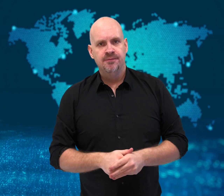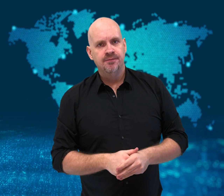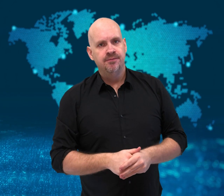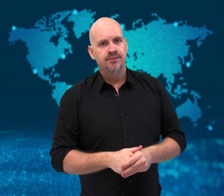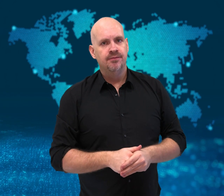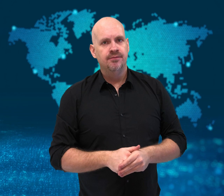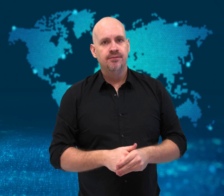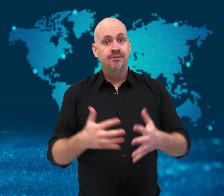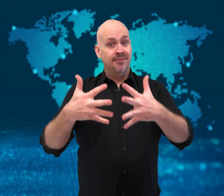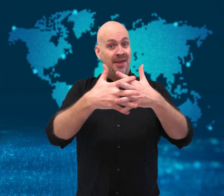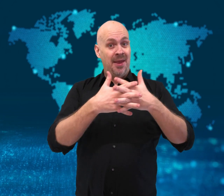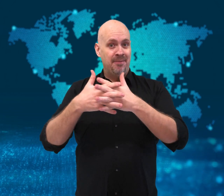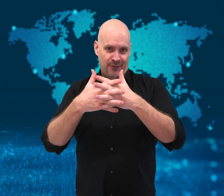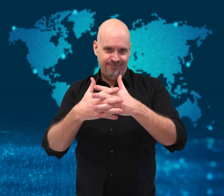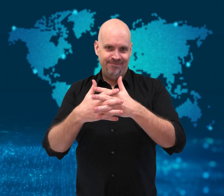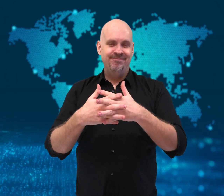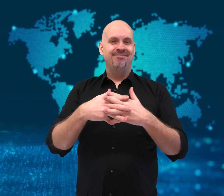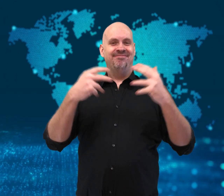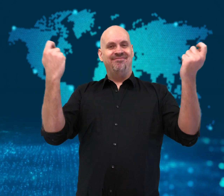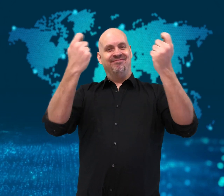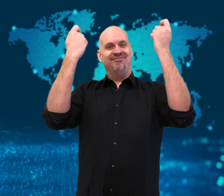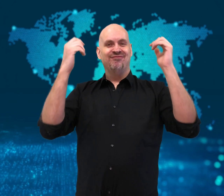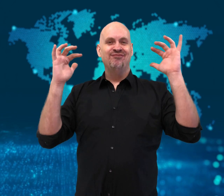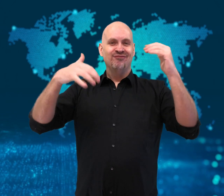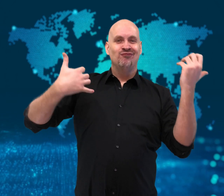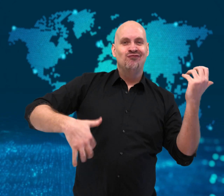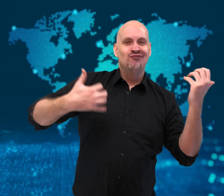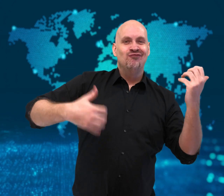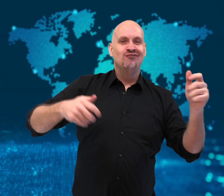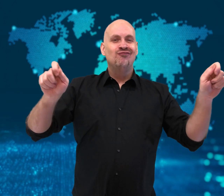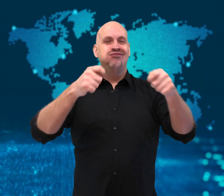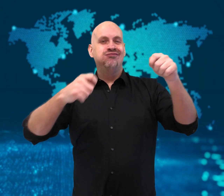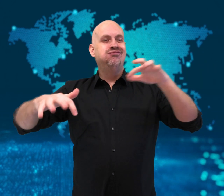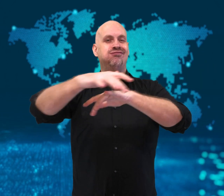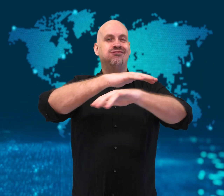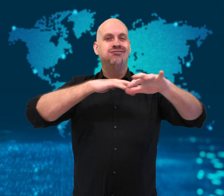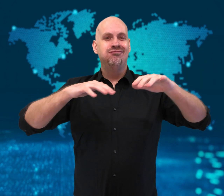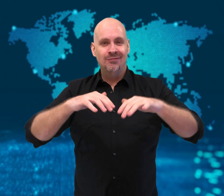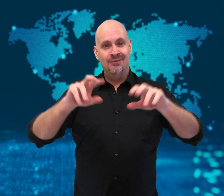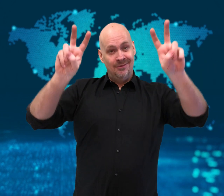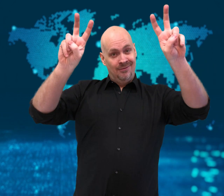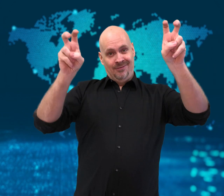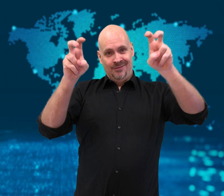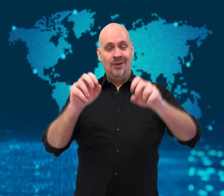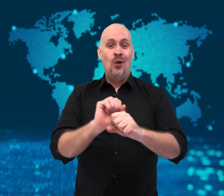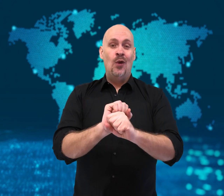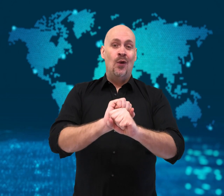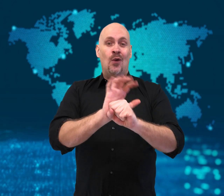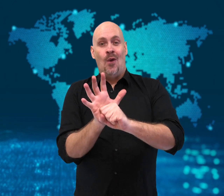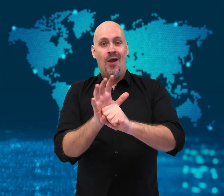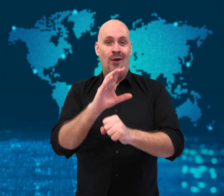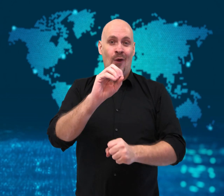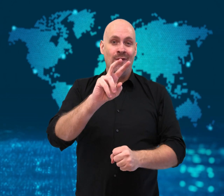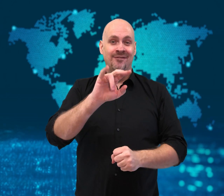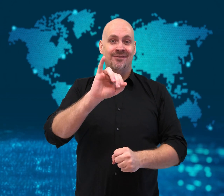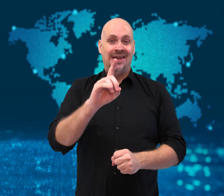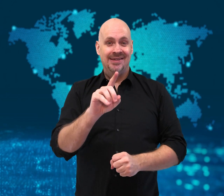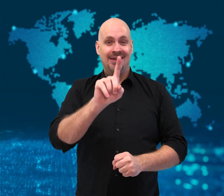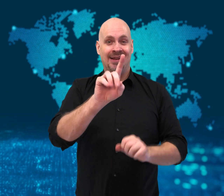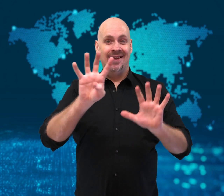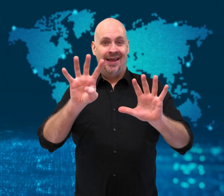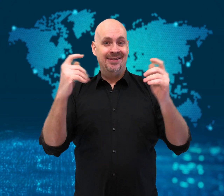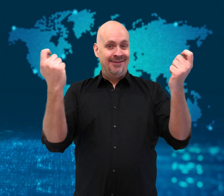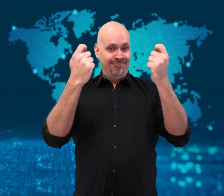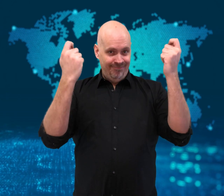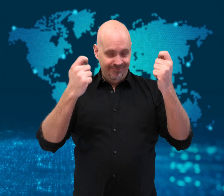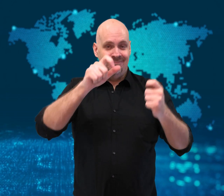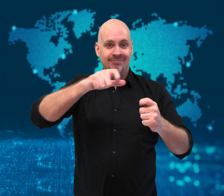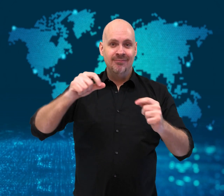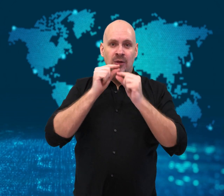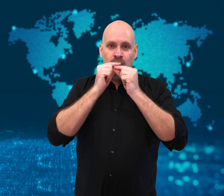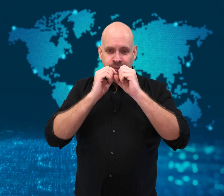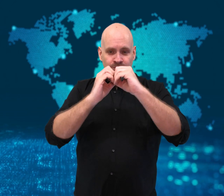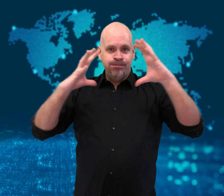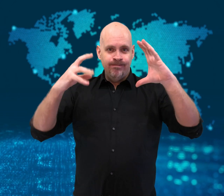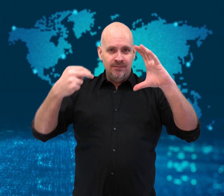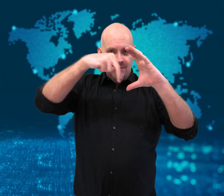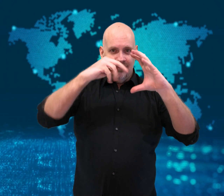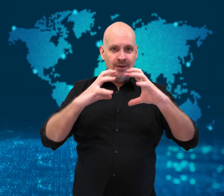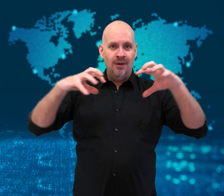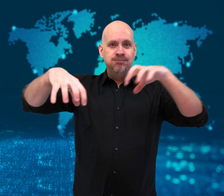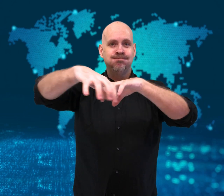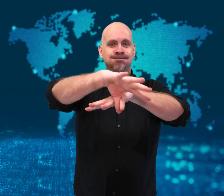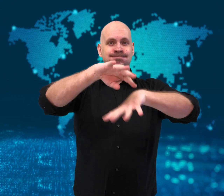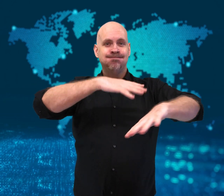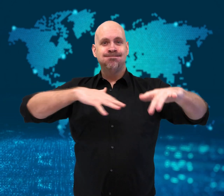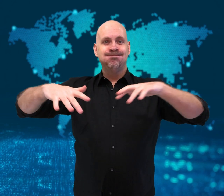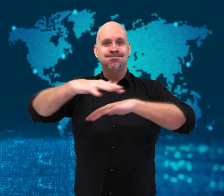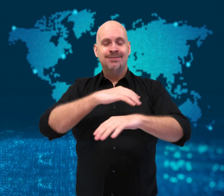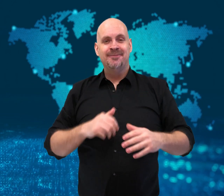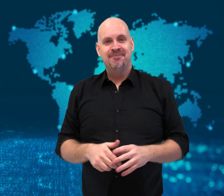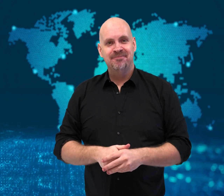COVID-19 concert in bubbles.